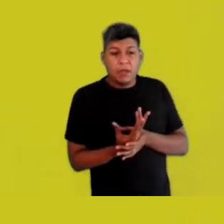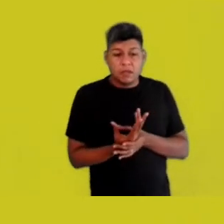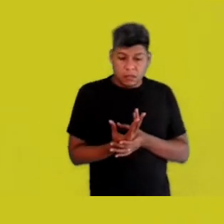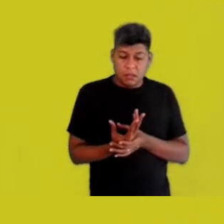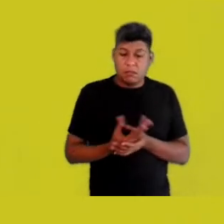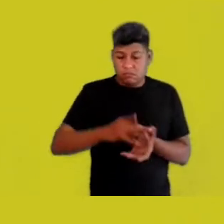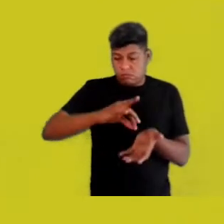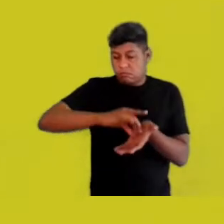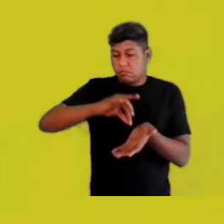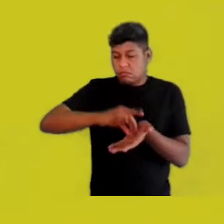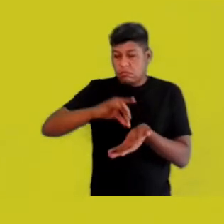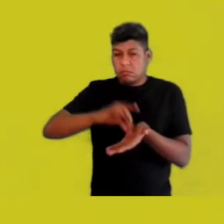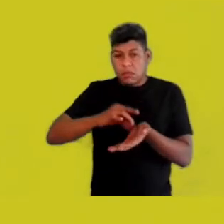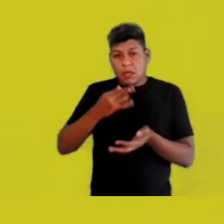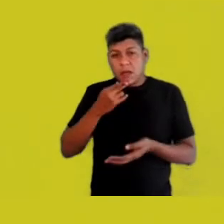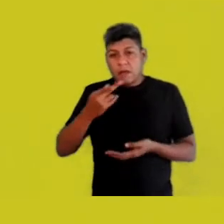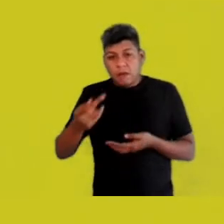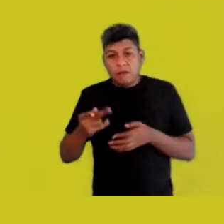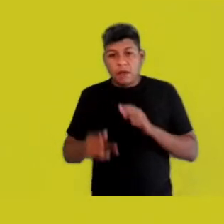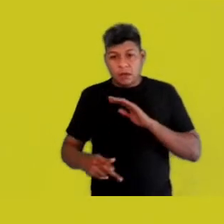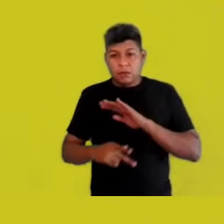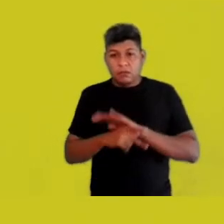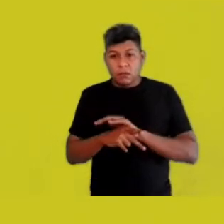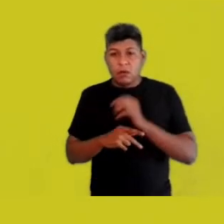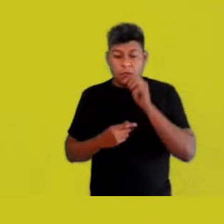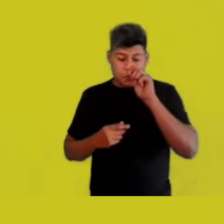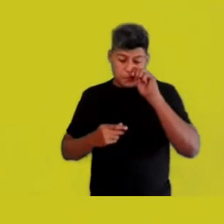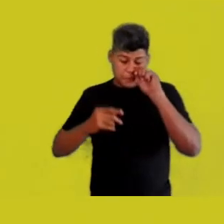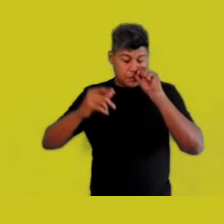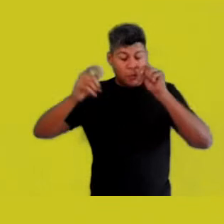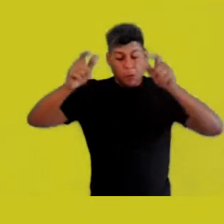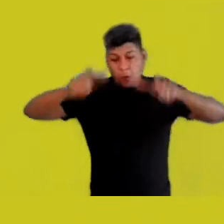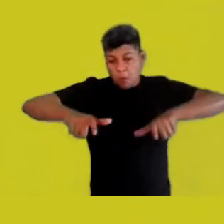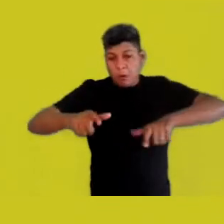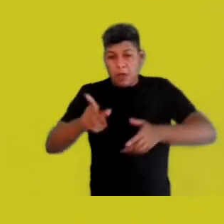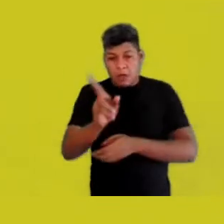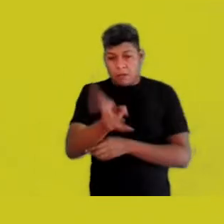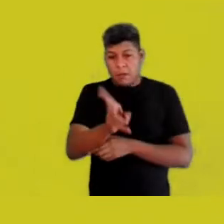All of these words come from the same place, the same semantic field.